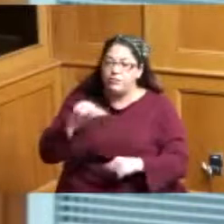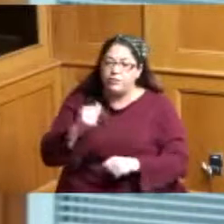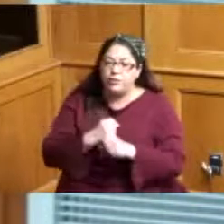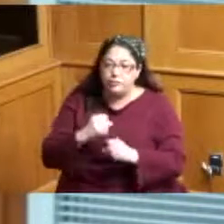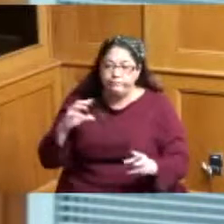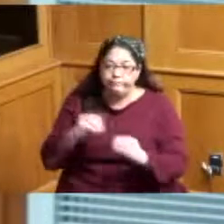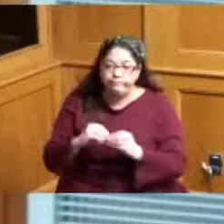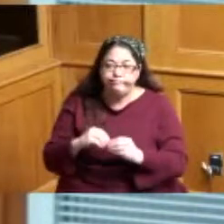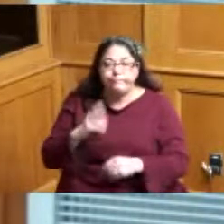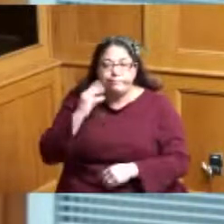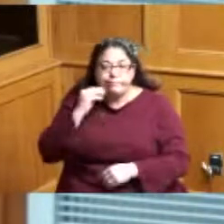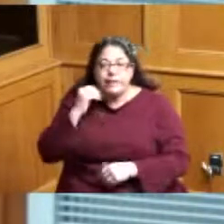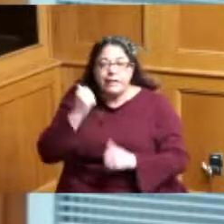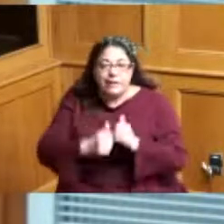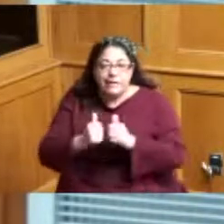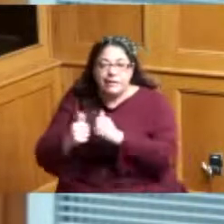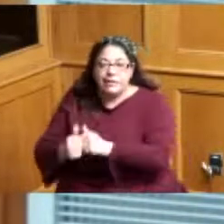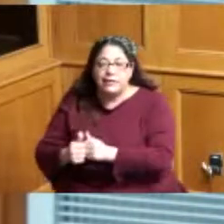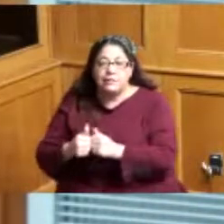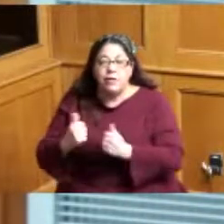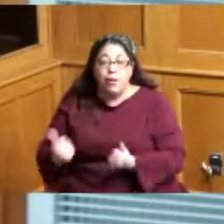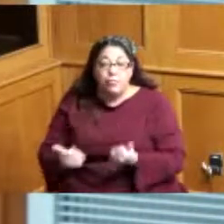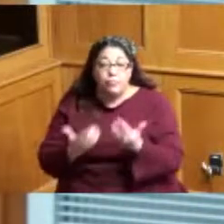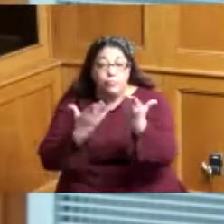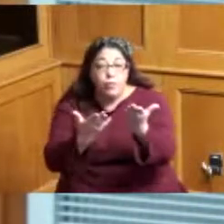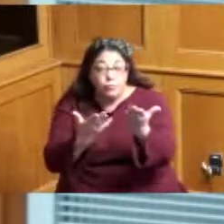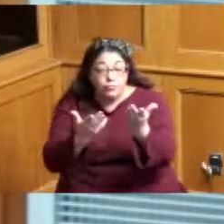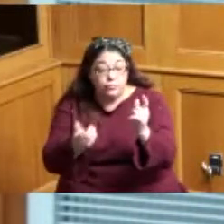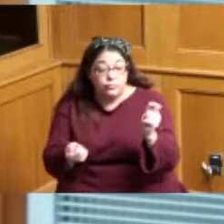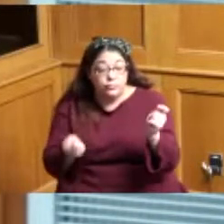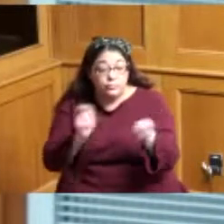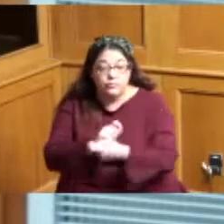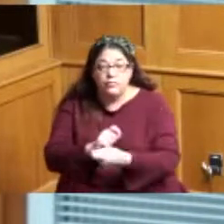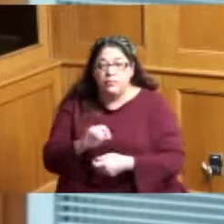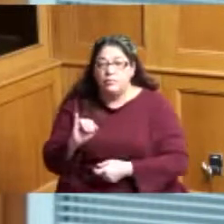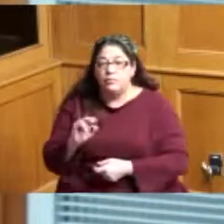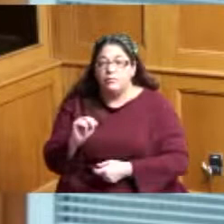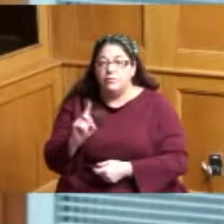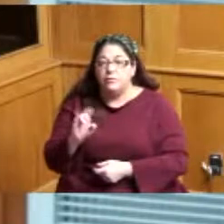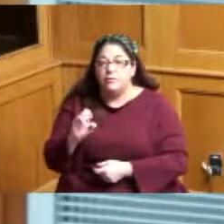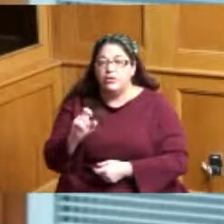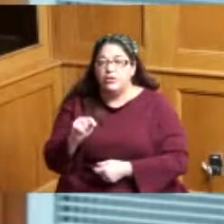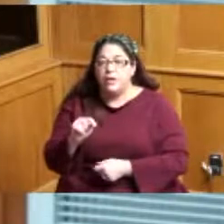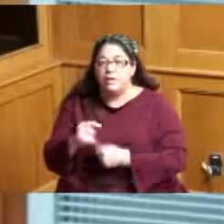the proposals that we're recommending for the Indigent Care levy is public consulting group